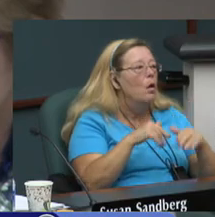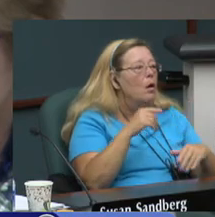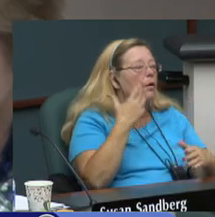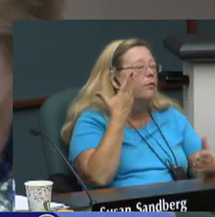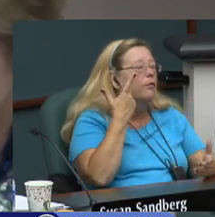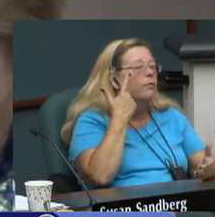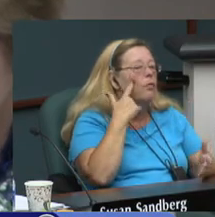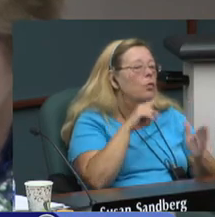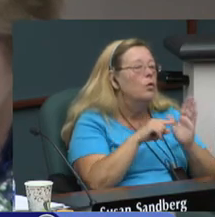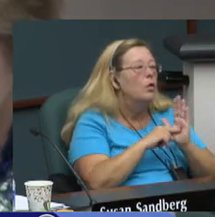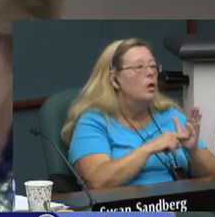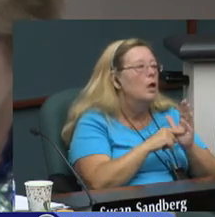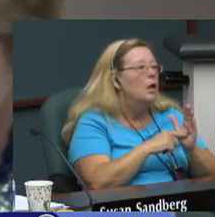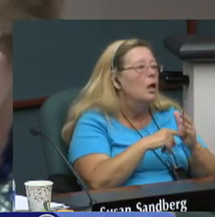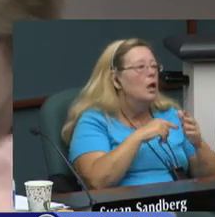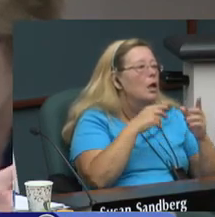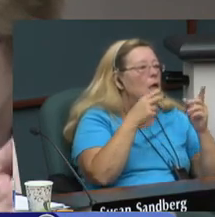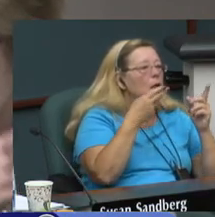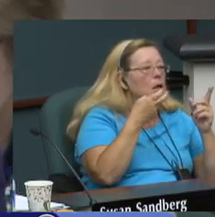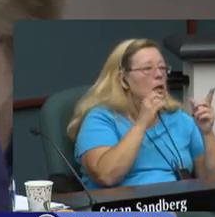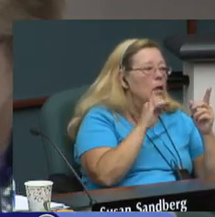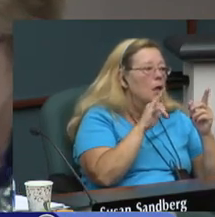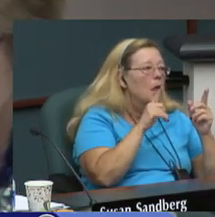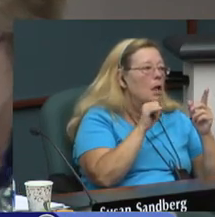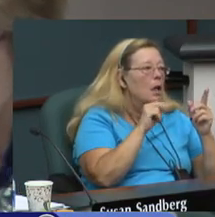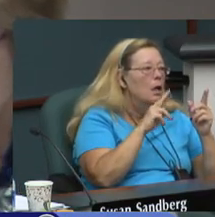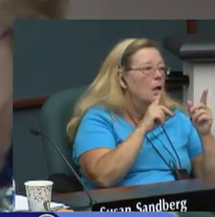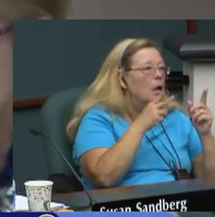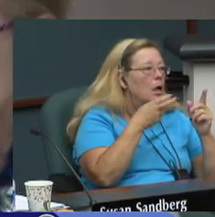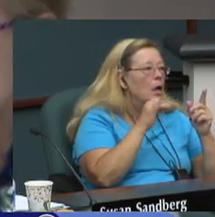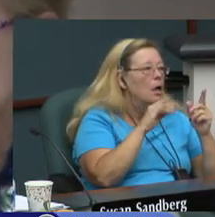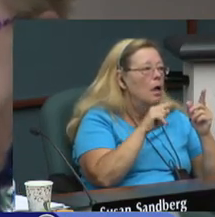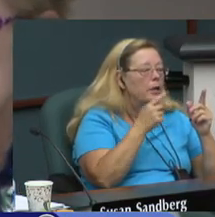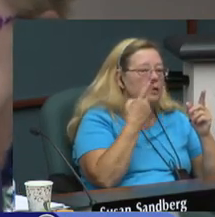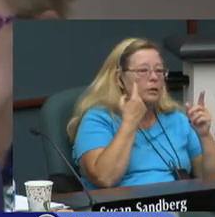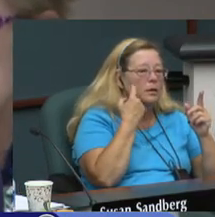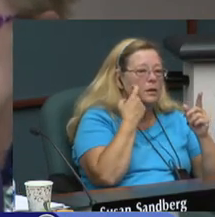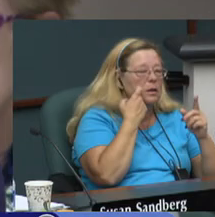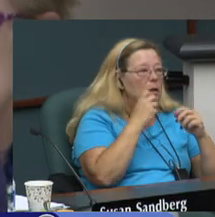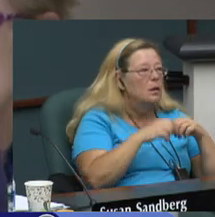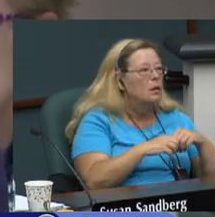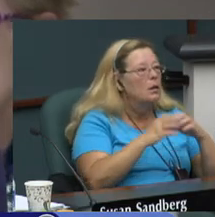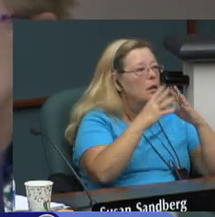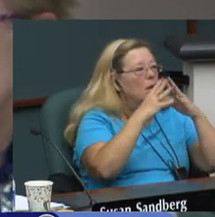the b-line Heights which has just been built has one two item not sure three or